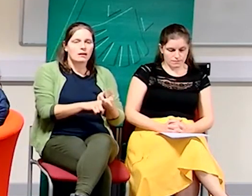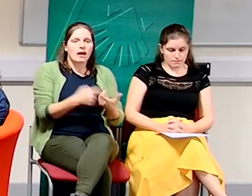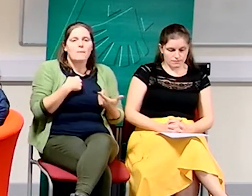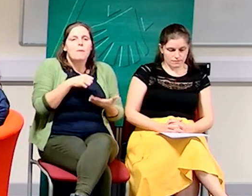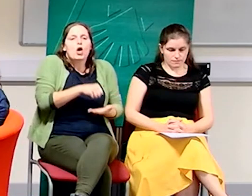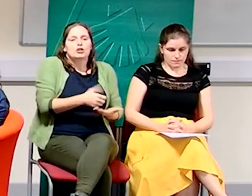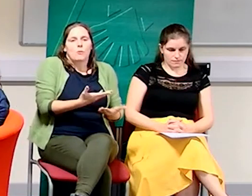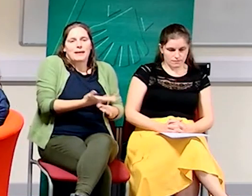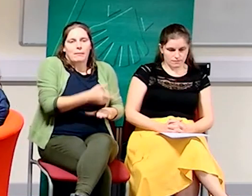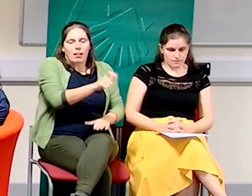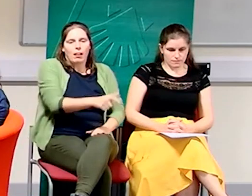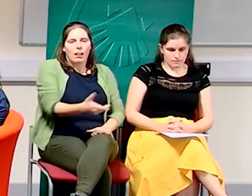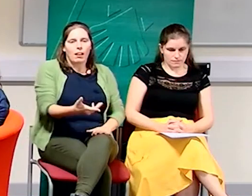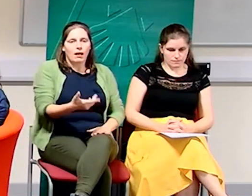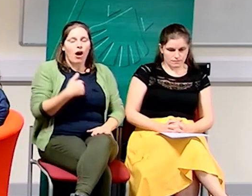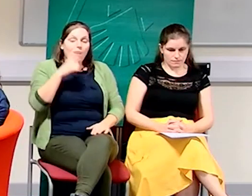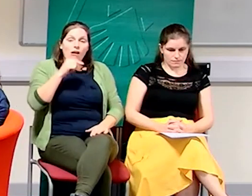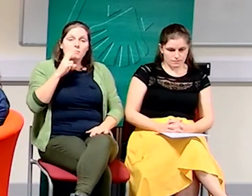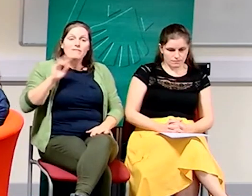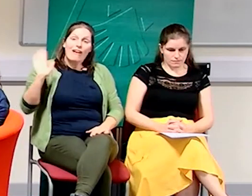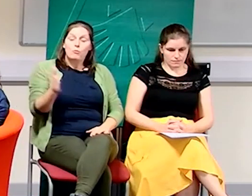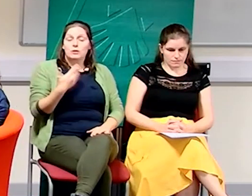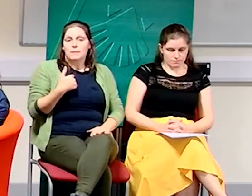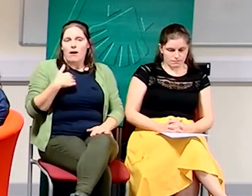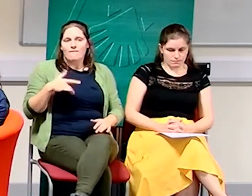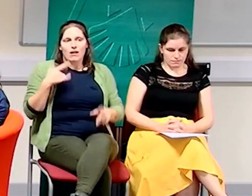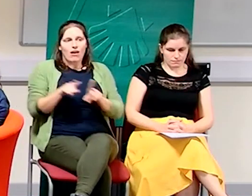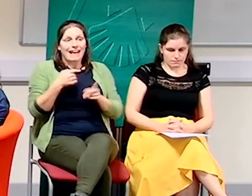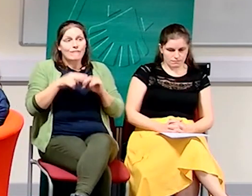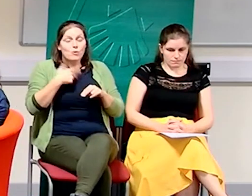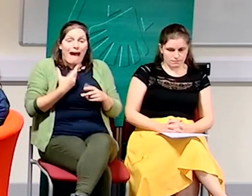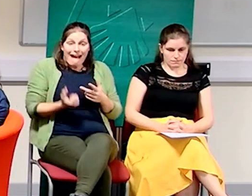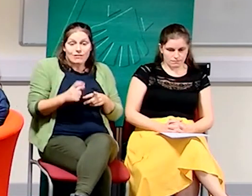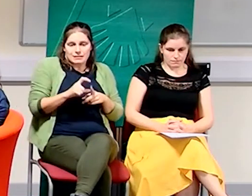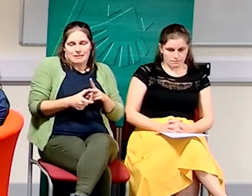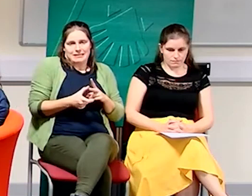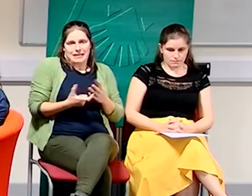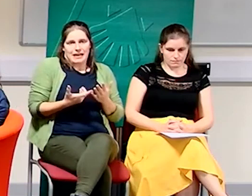can't speak for everybody but I feel like if you have a disability it's very easy to come like a